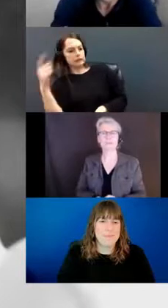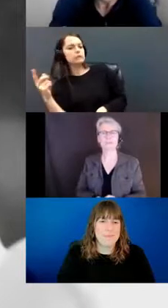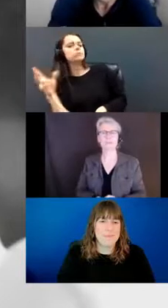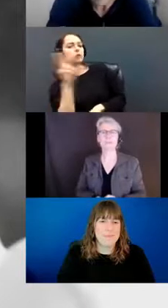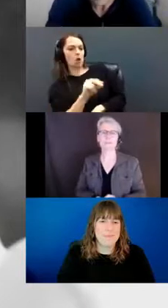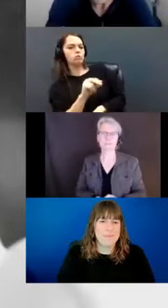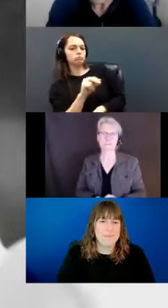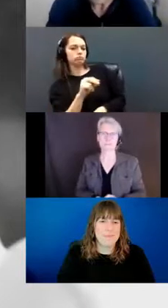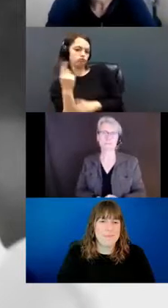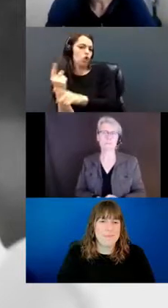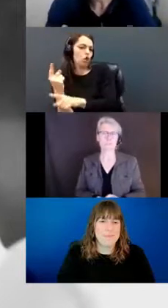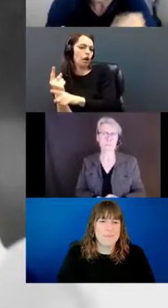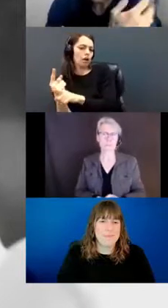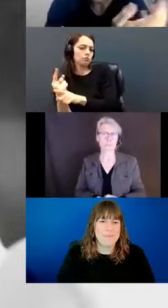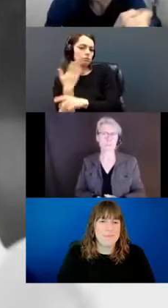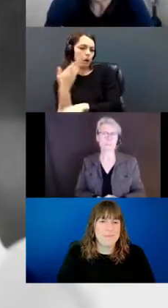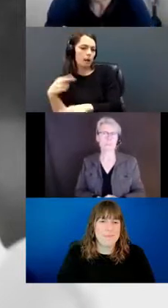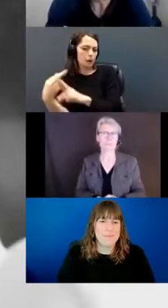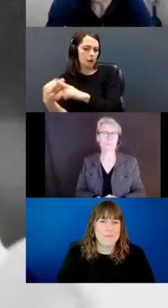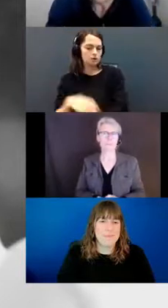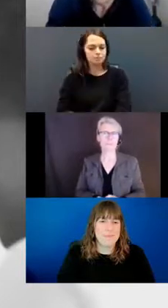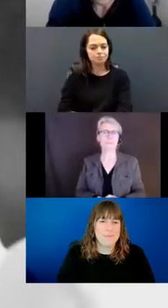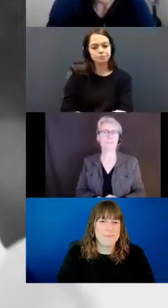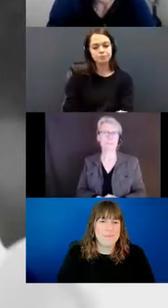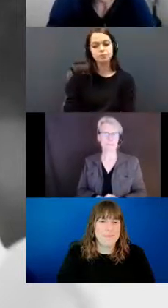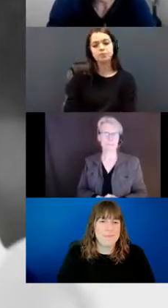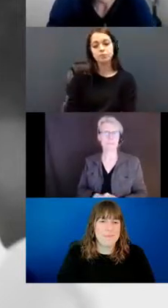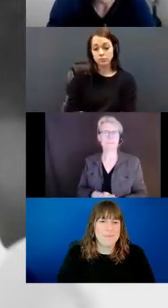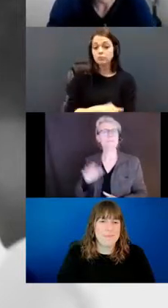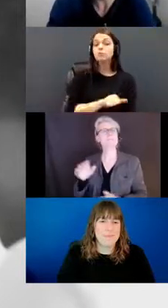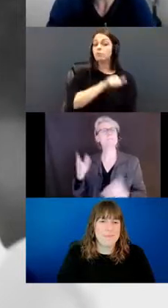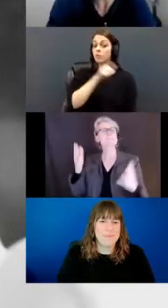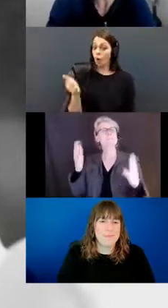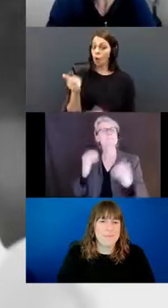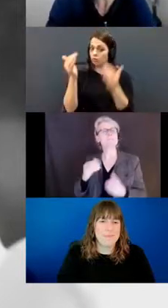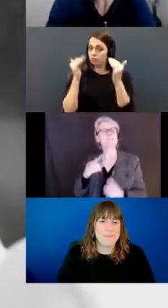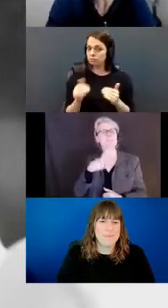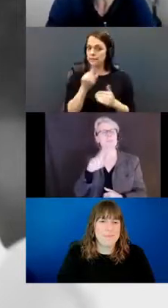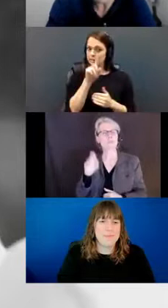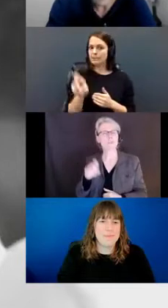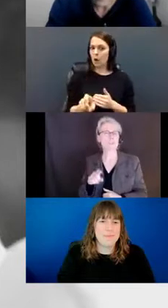a big question and this was um a lot of the process was what are some of the principles